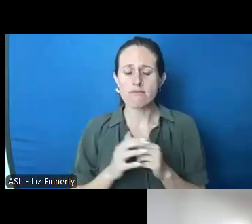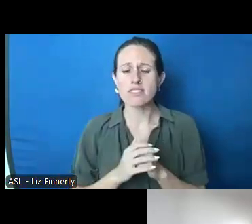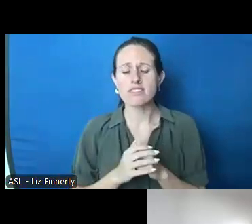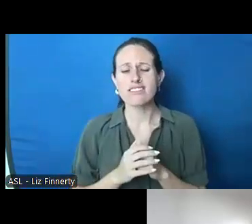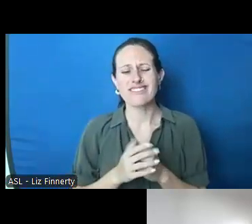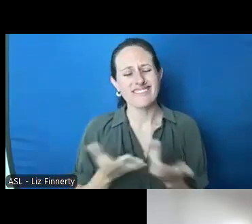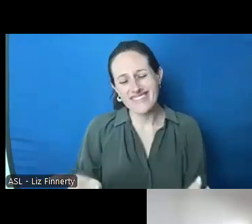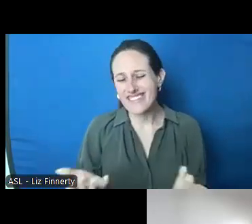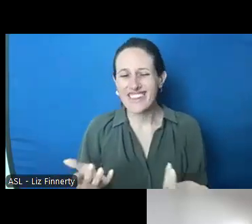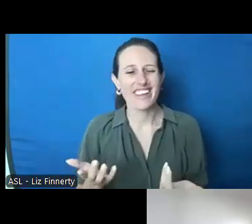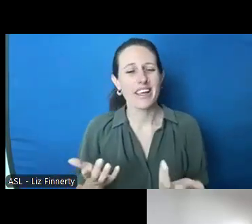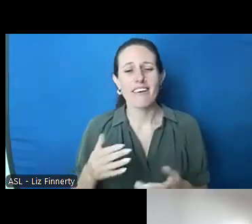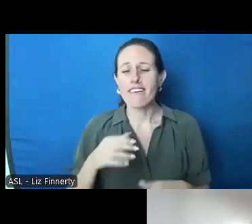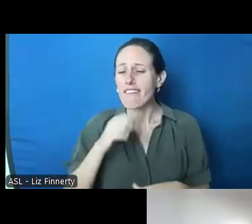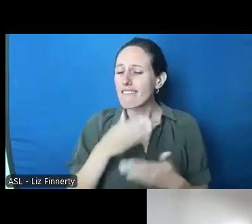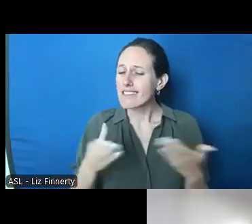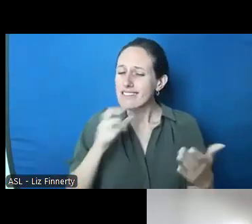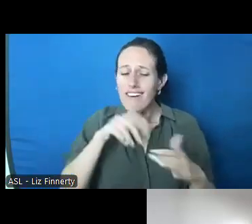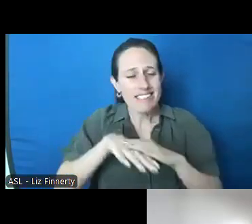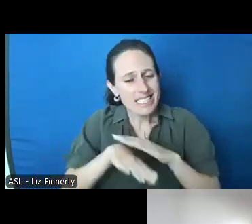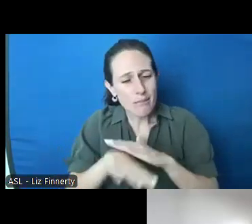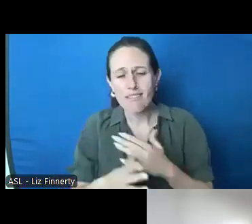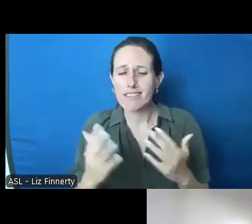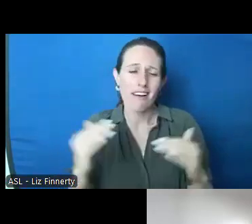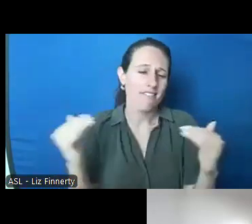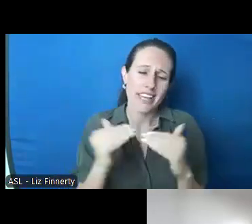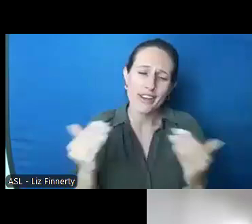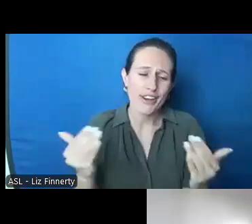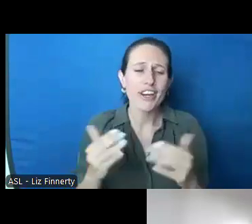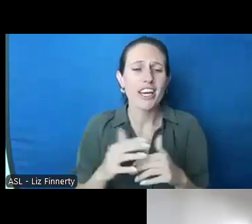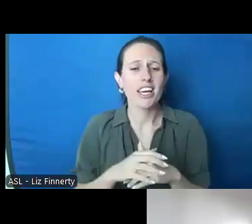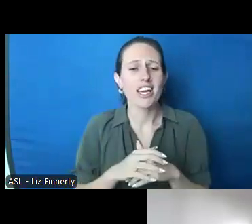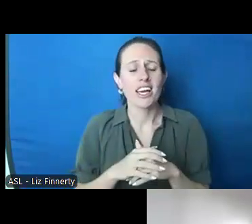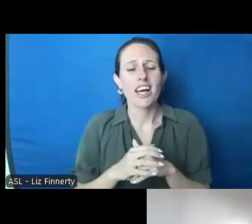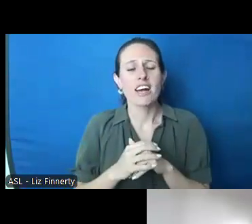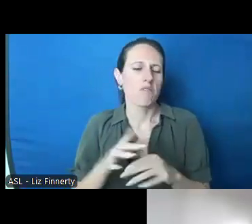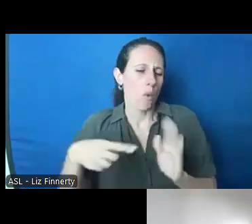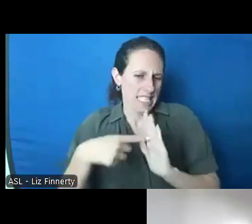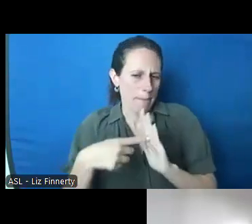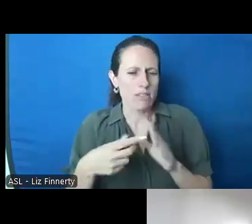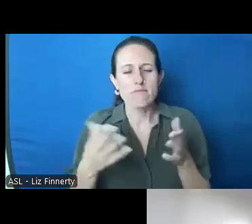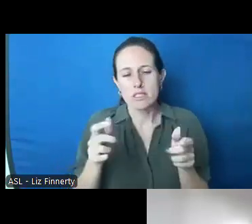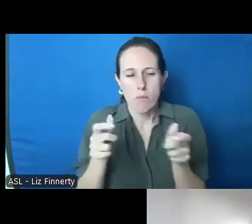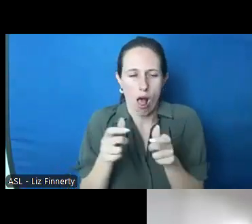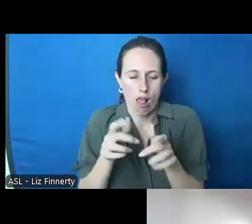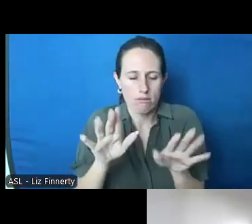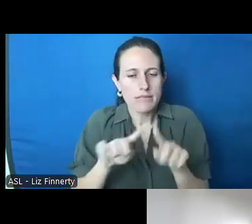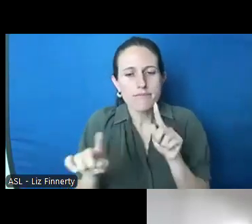getting in the way of me really participating fully in life, for example, and this is just a really small example, but audio